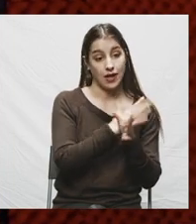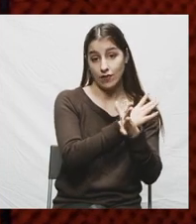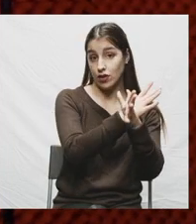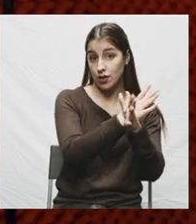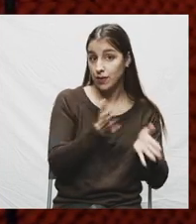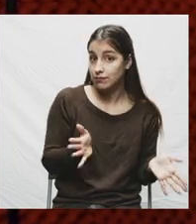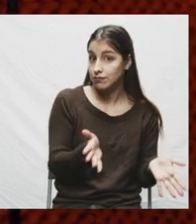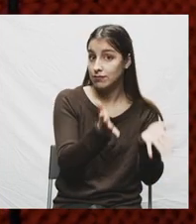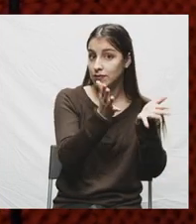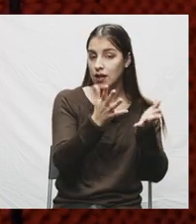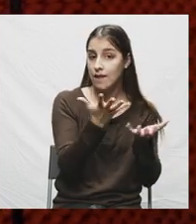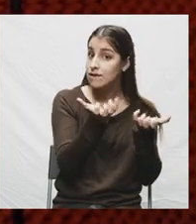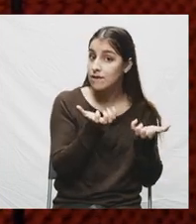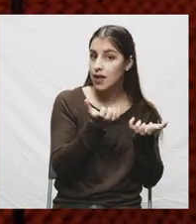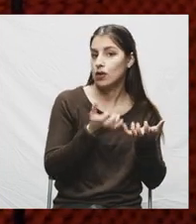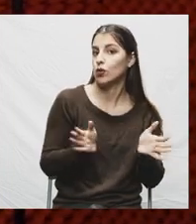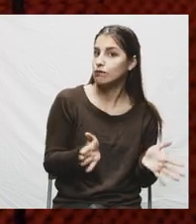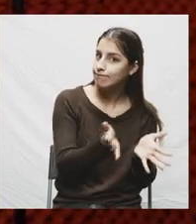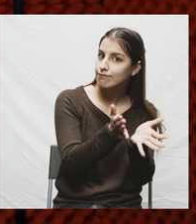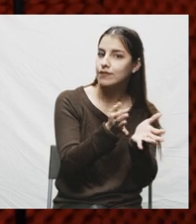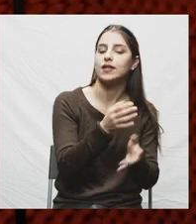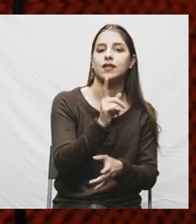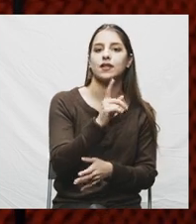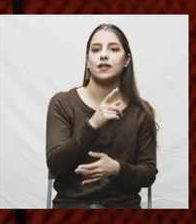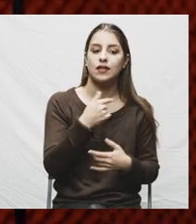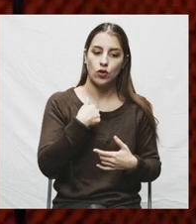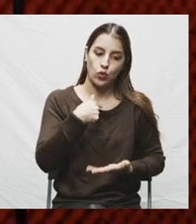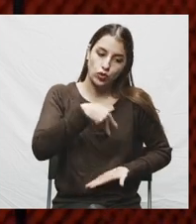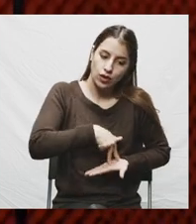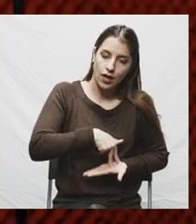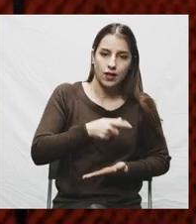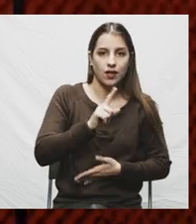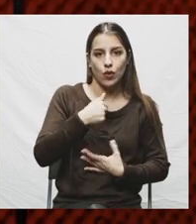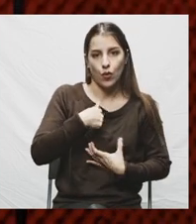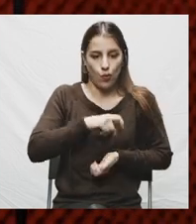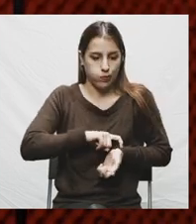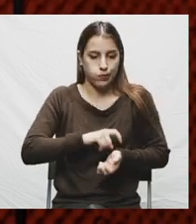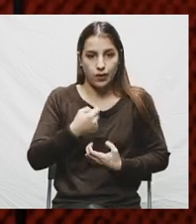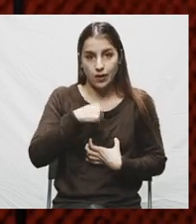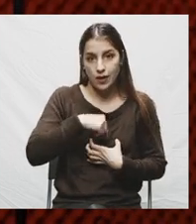To keep the flame alive, keep the desire of continously staying and not of being to fast,